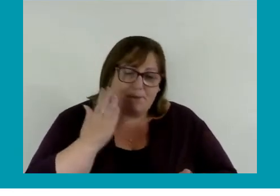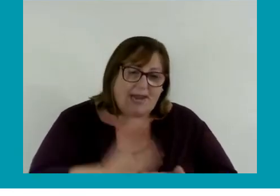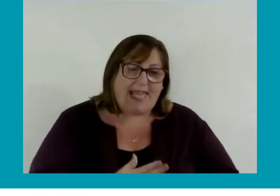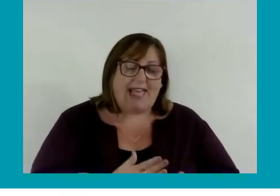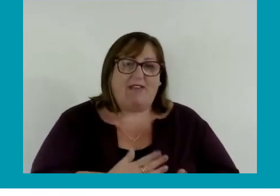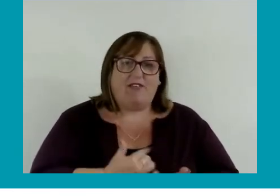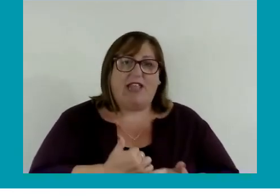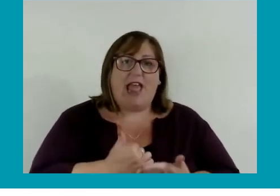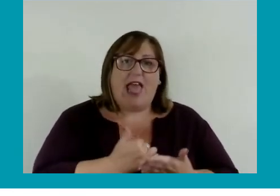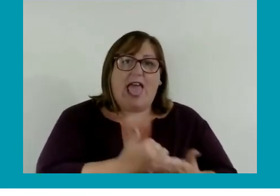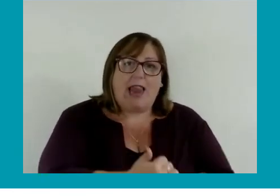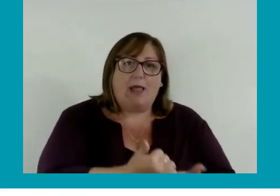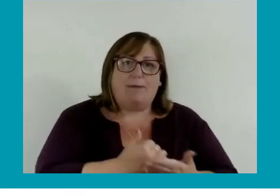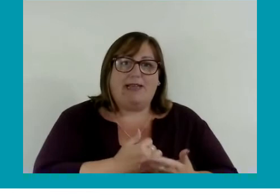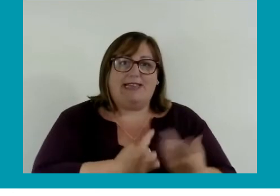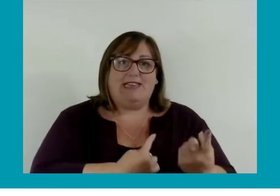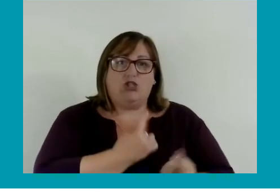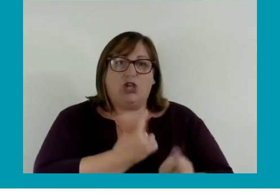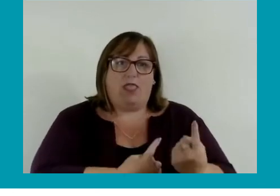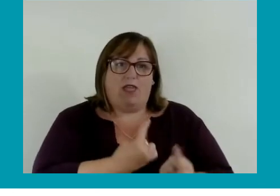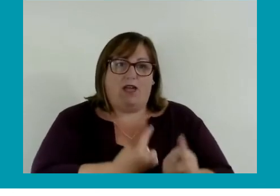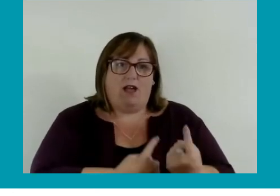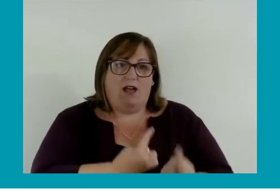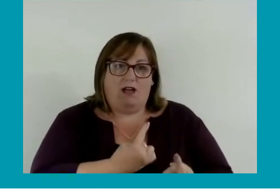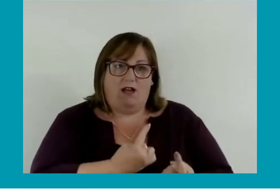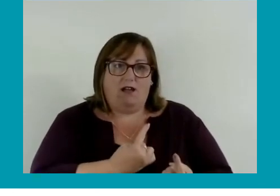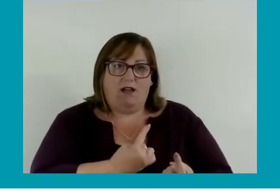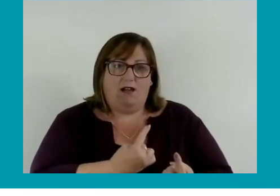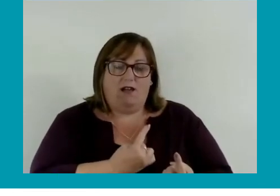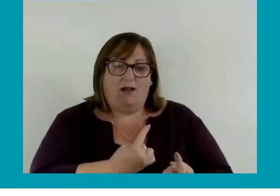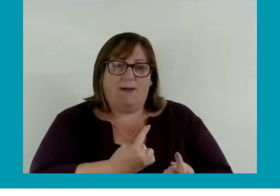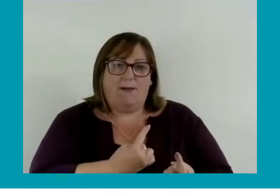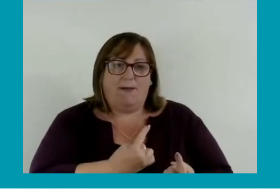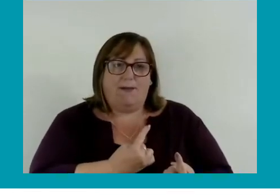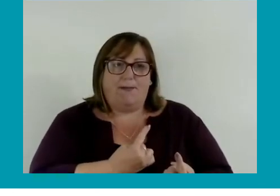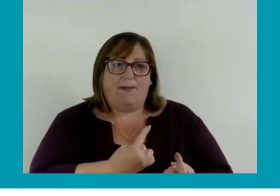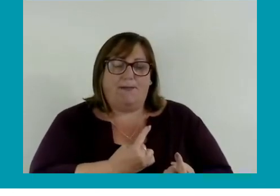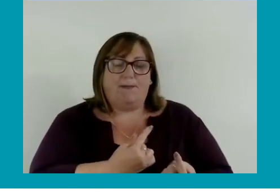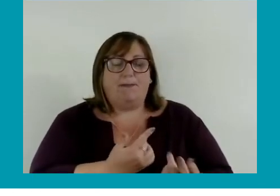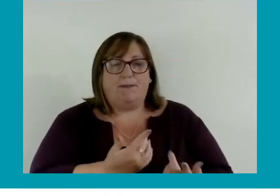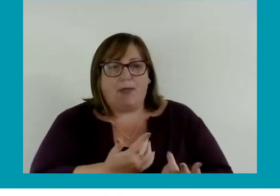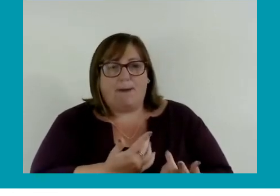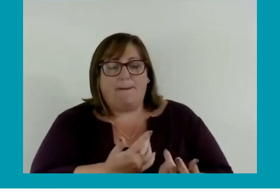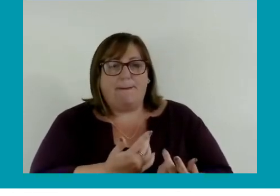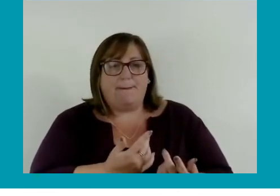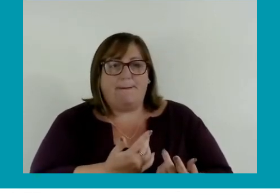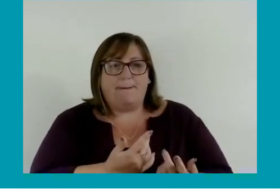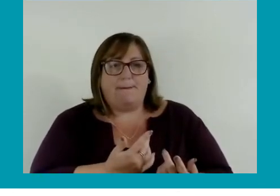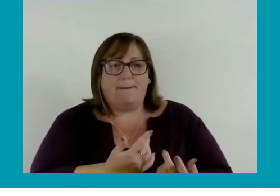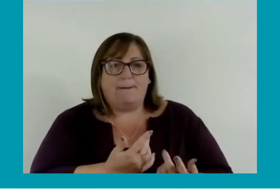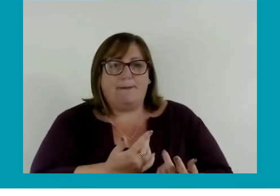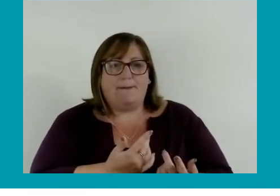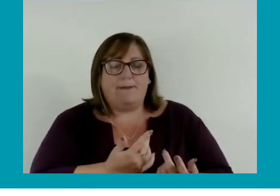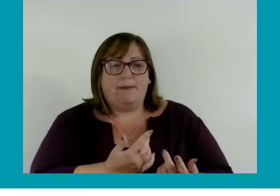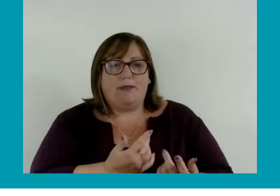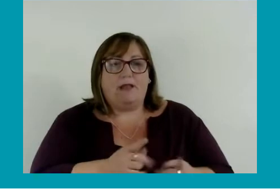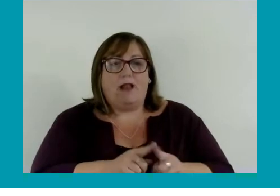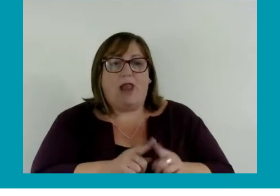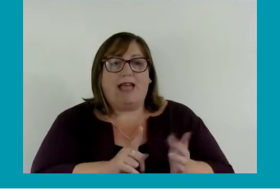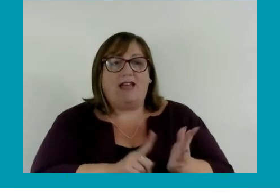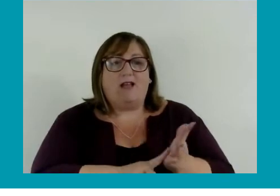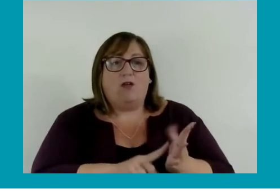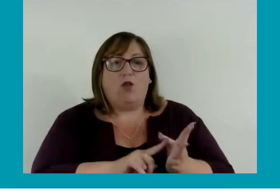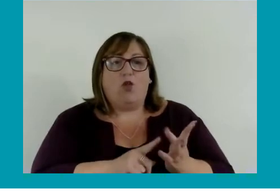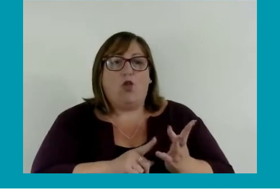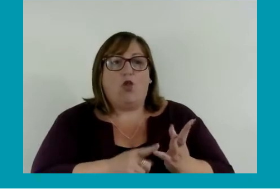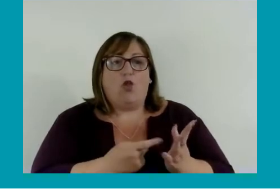all all the same hashtags that um Jo was talking about um i'm sorry not Jo, Laura um it allows us